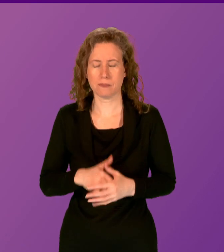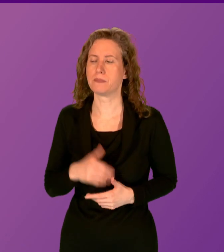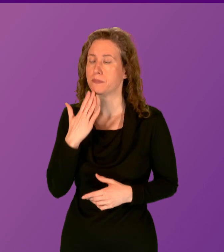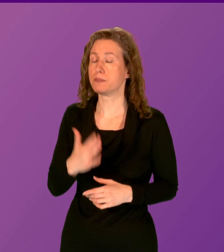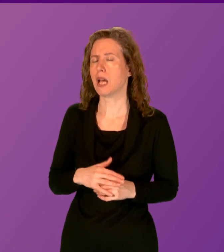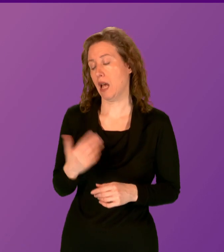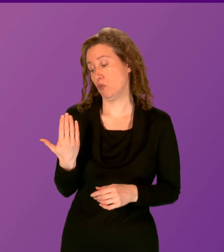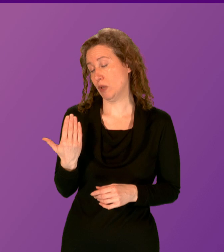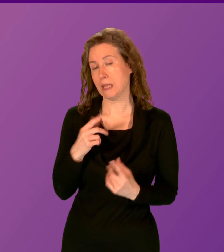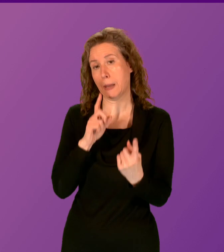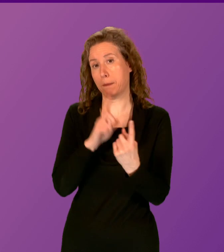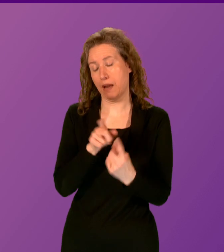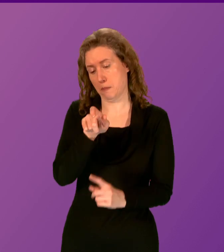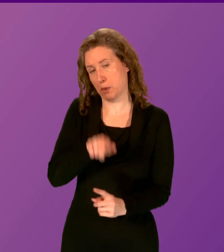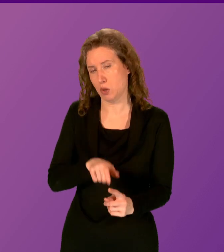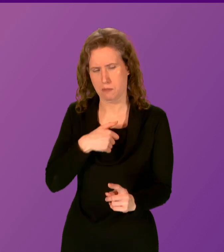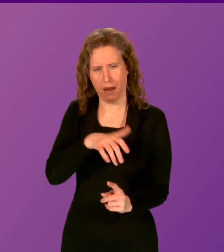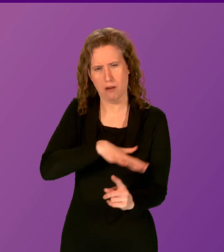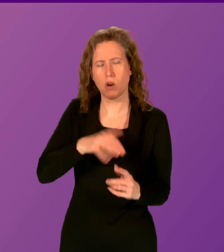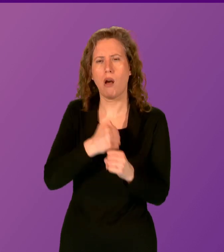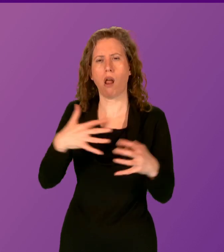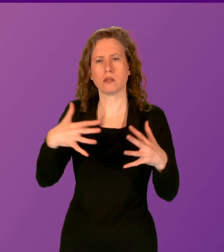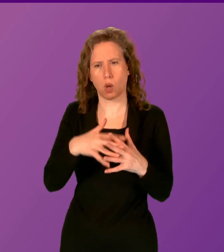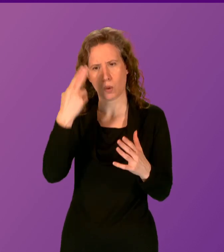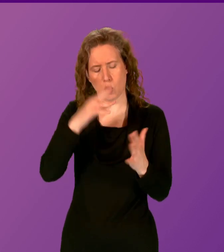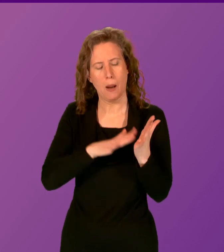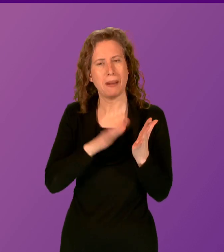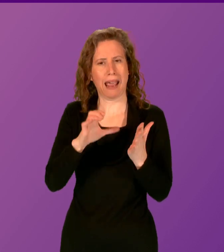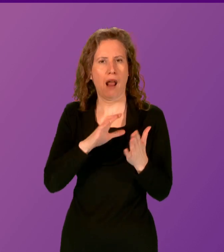I recently met a constituent of mine in Glasgow called Michaela Holla, who told me about the